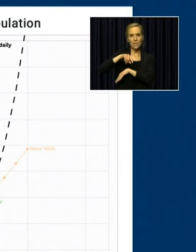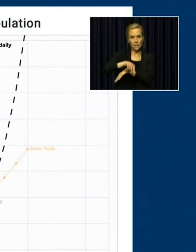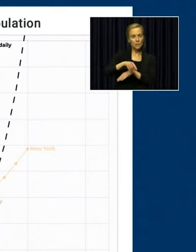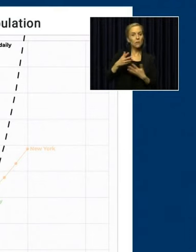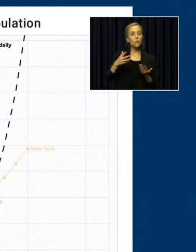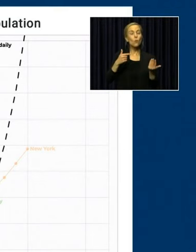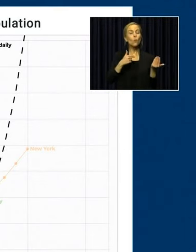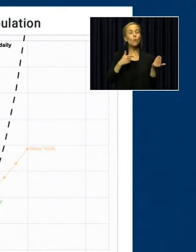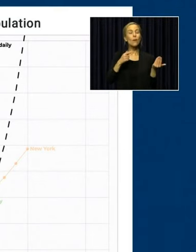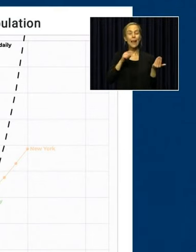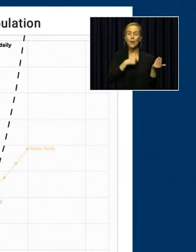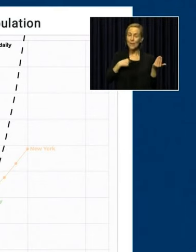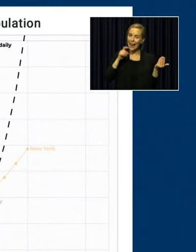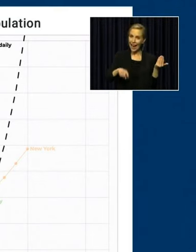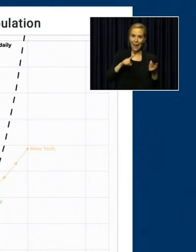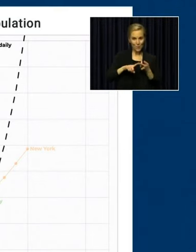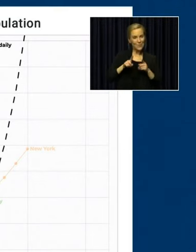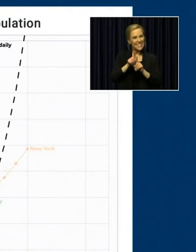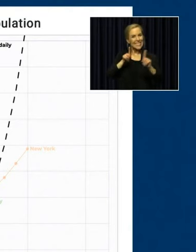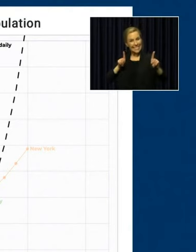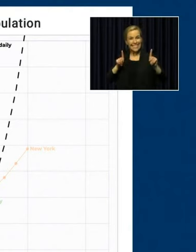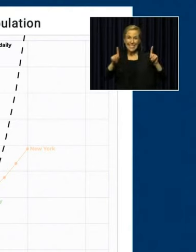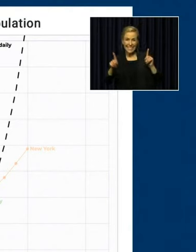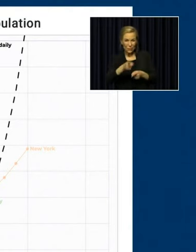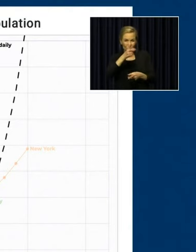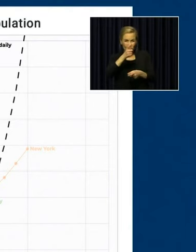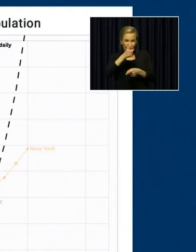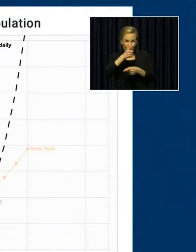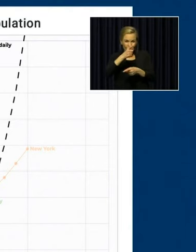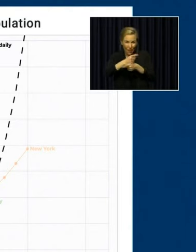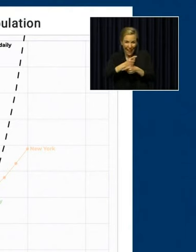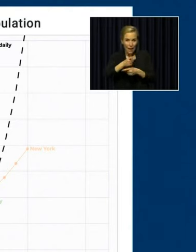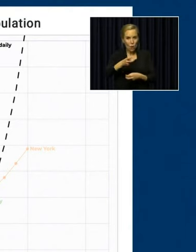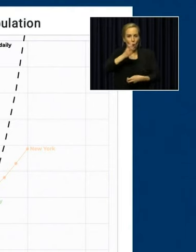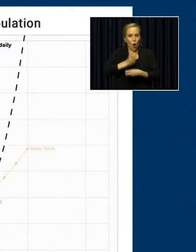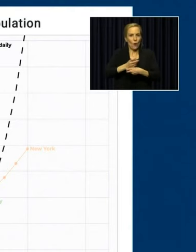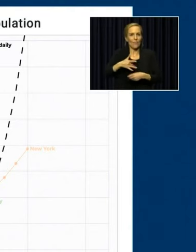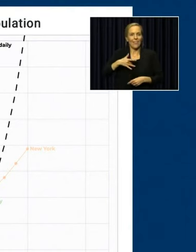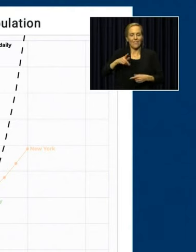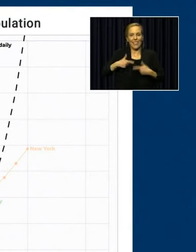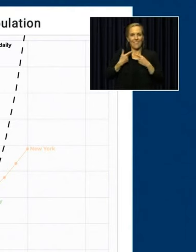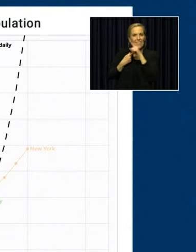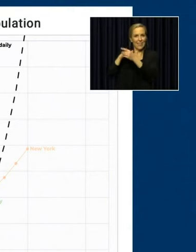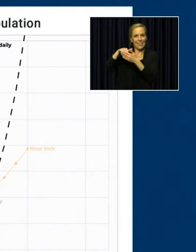BENEATH KENTUCKY OUR GROWTH CURVE IS FLATTER AND BETTER THAN JUST BEVER OTHER STATE OUT THERE